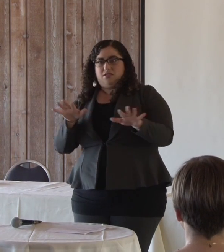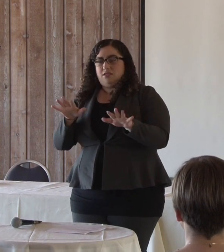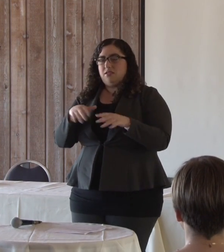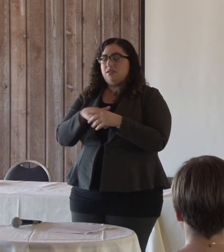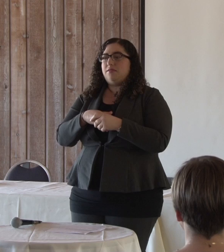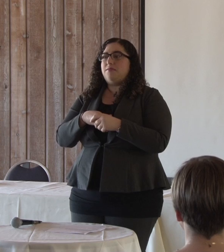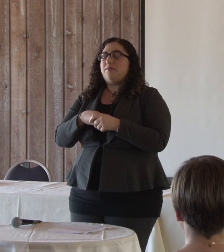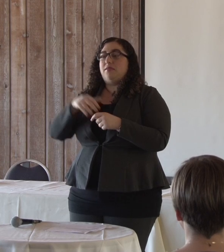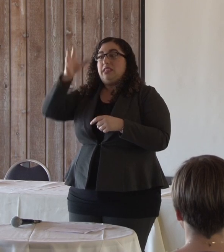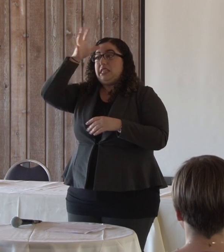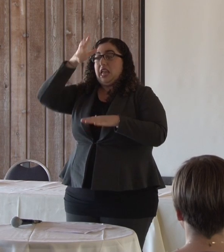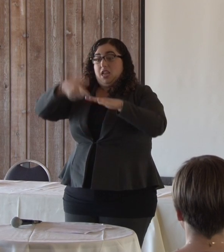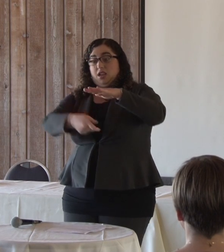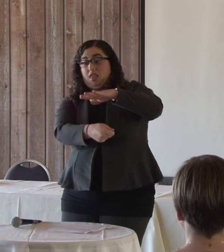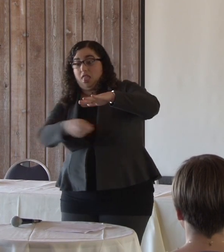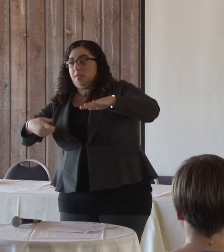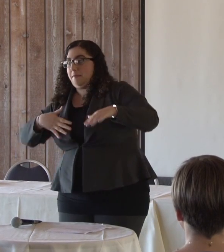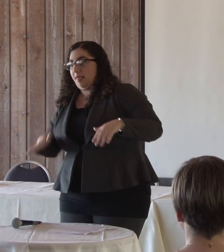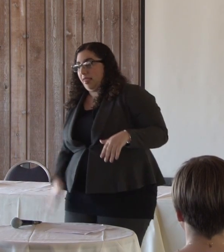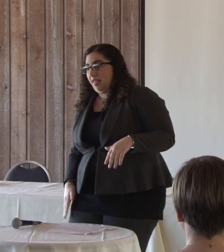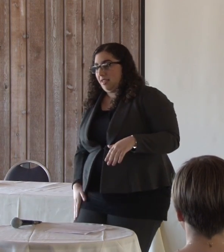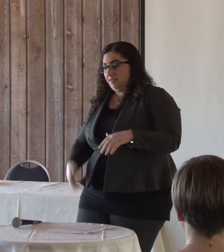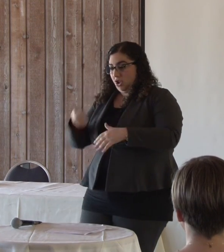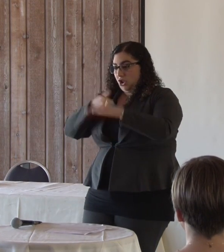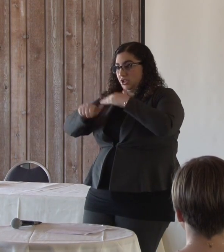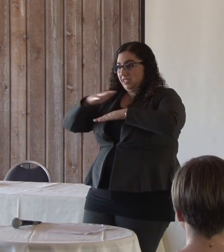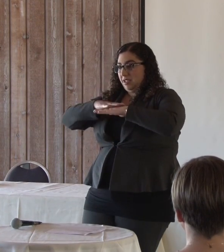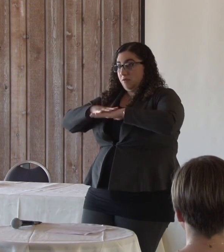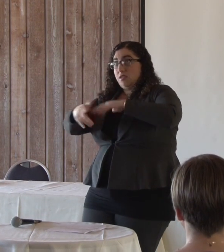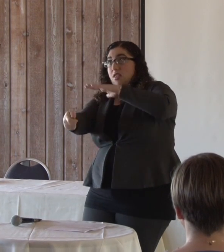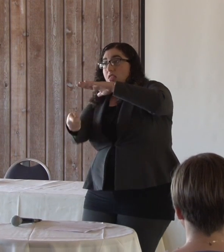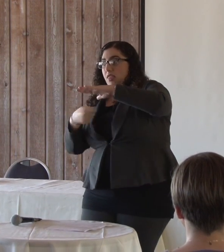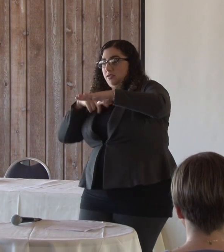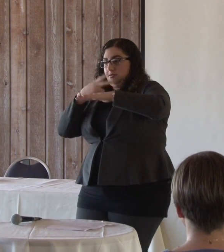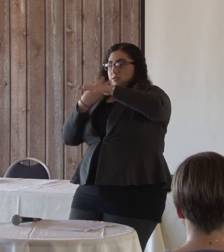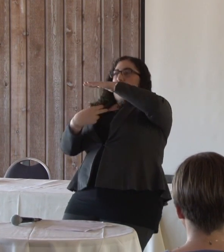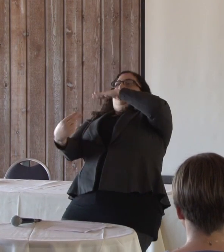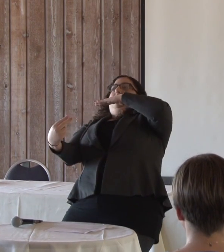looked from side to side, because she'd know what was going on. She was so confused.